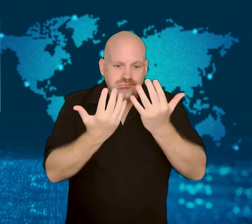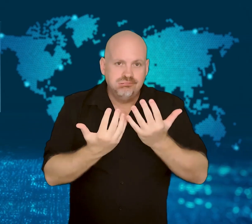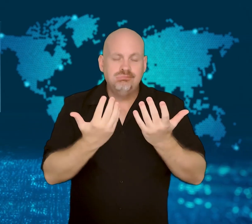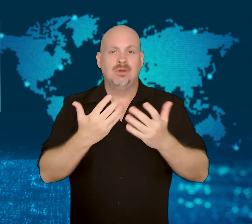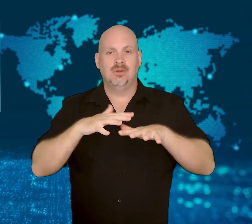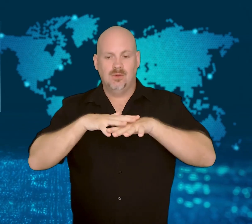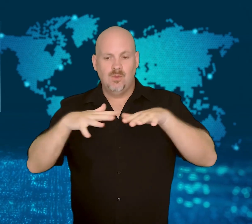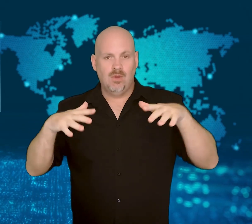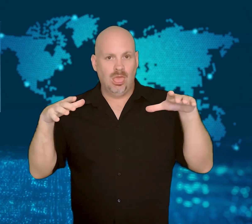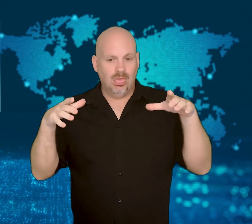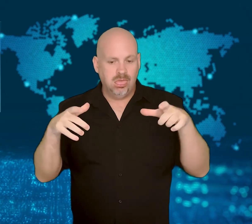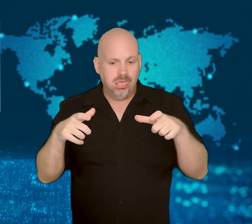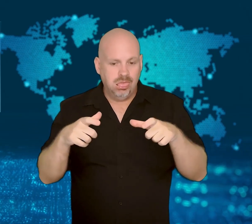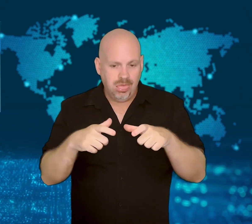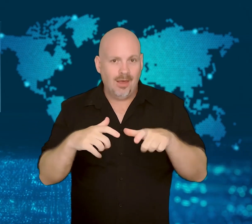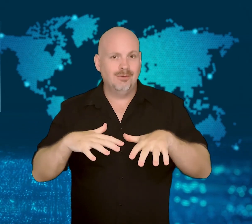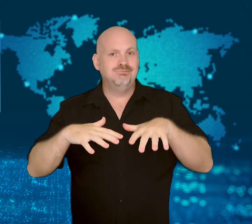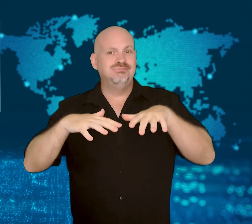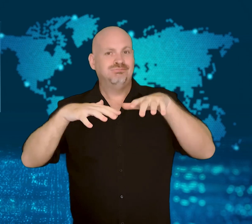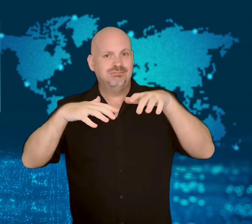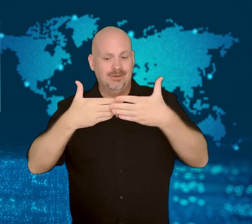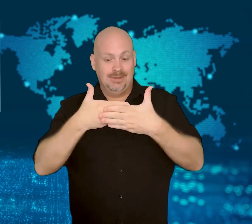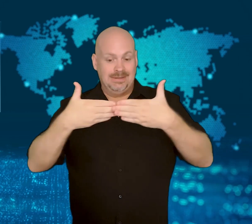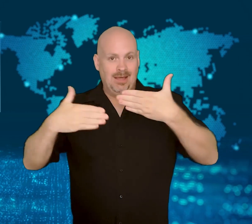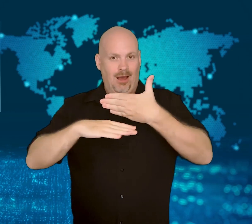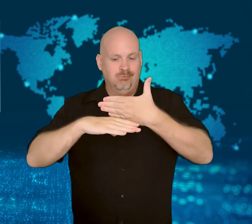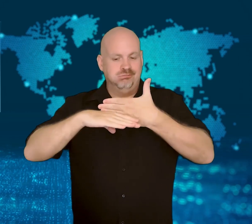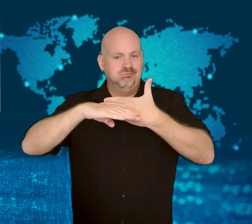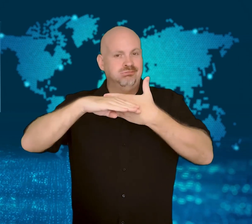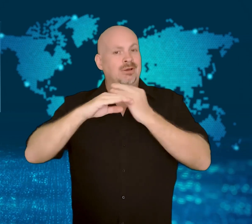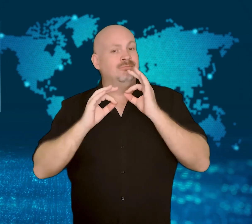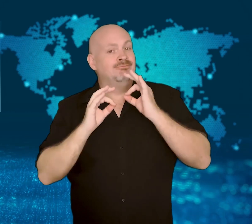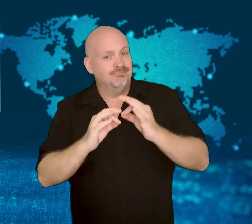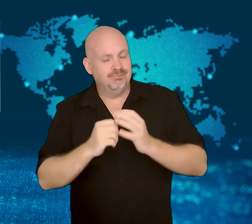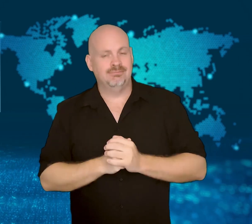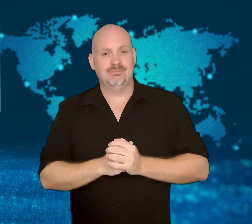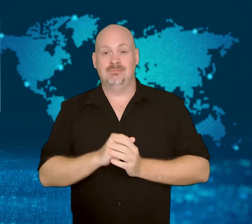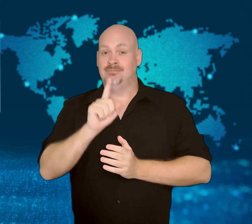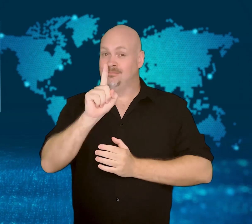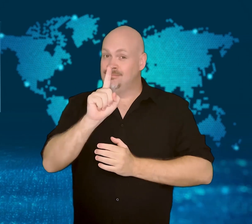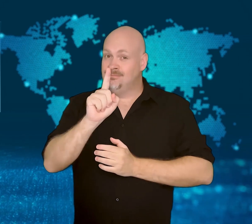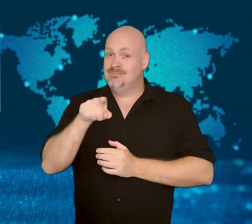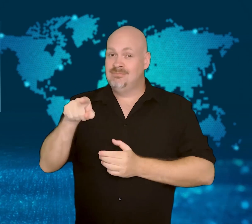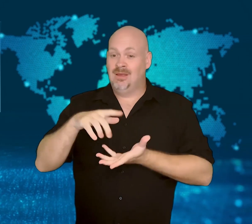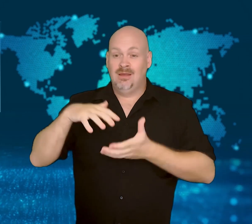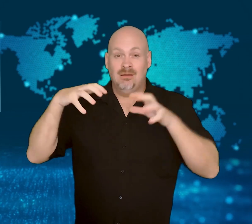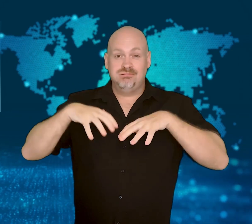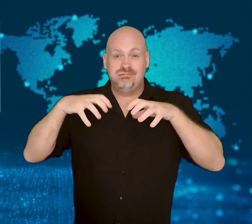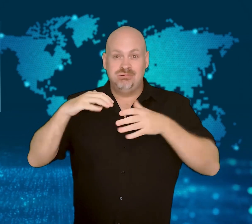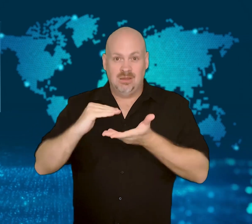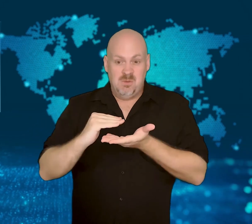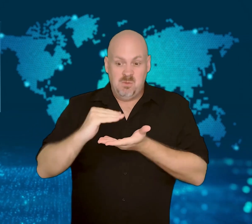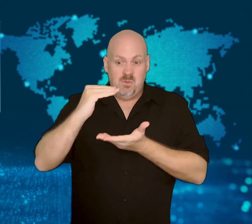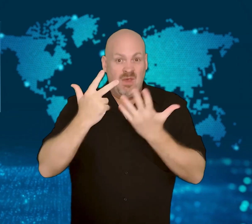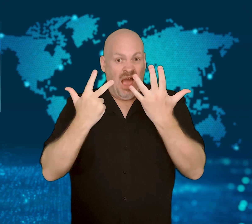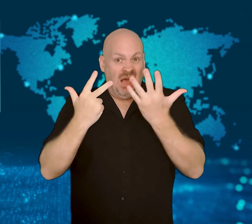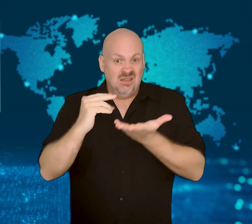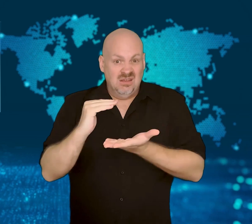to irrigate crops and replenish lakes and dams.